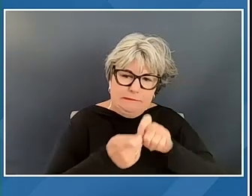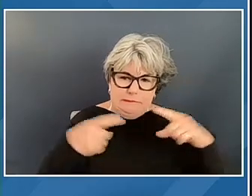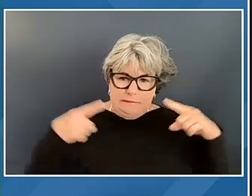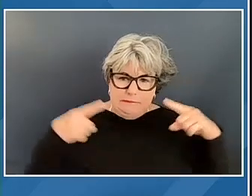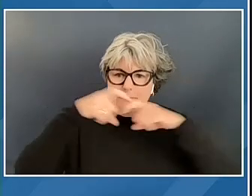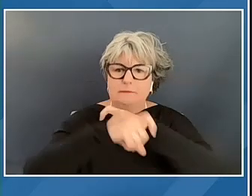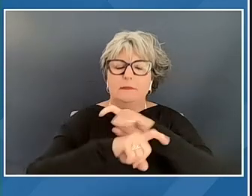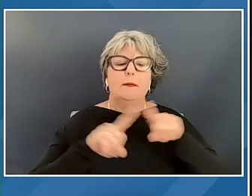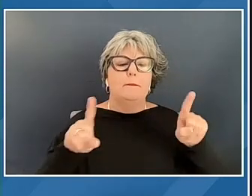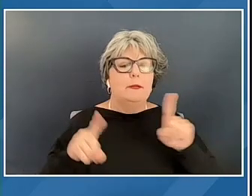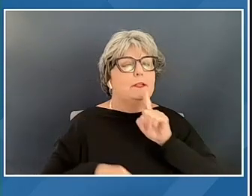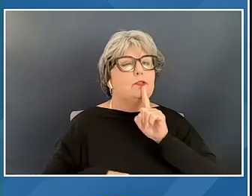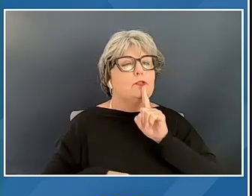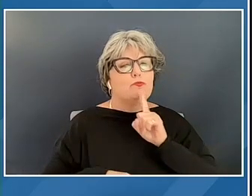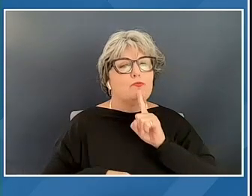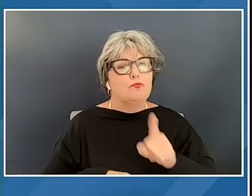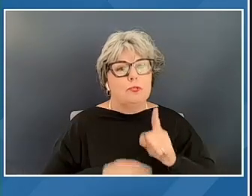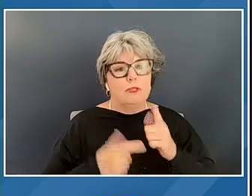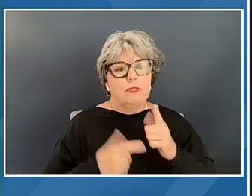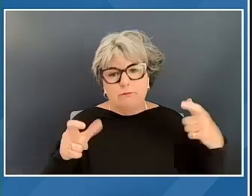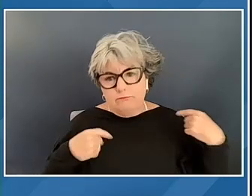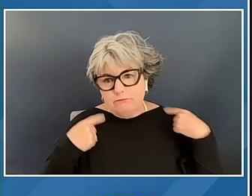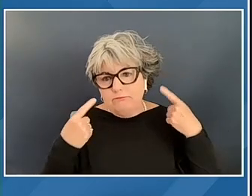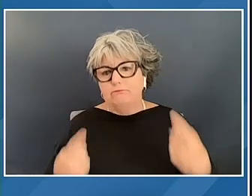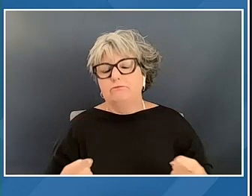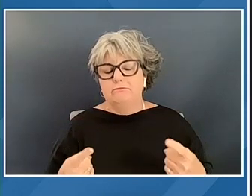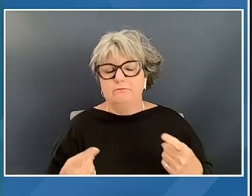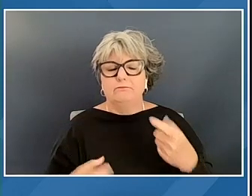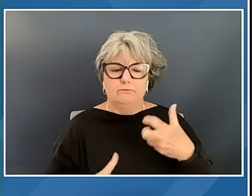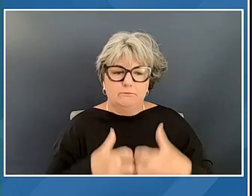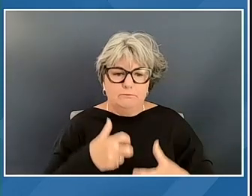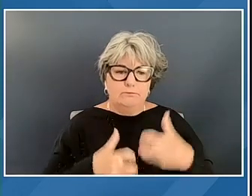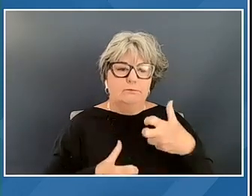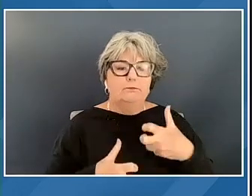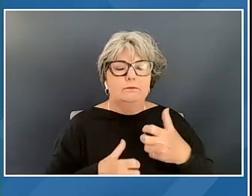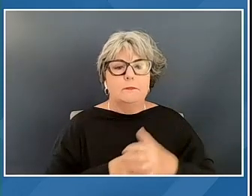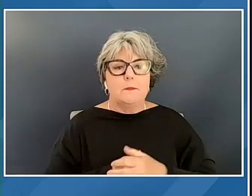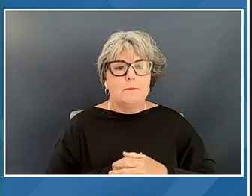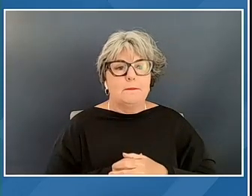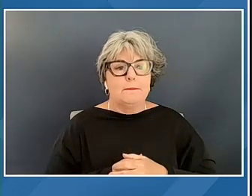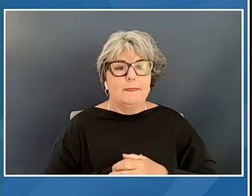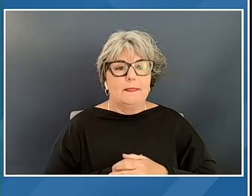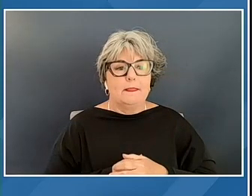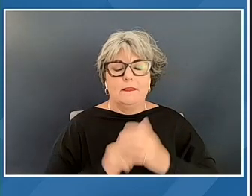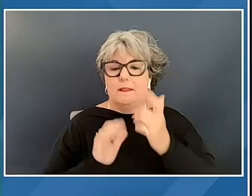really, really long running theme where the fact that attorneys, state advocates